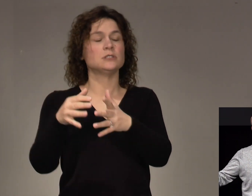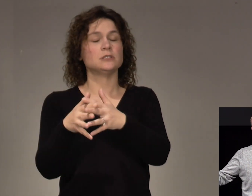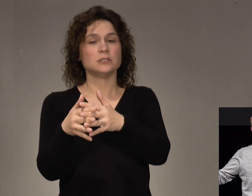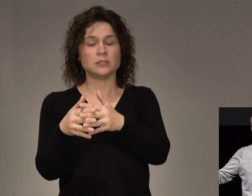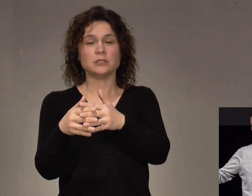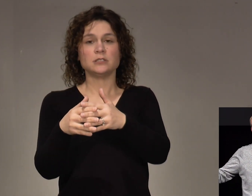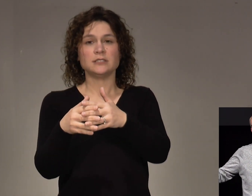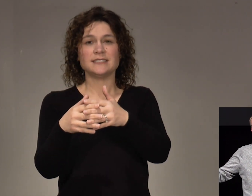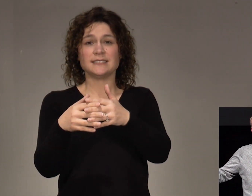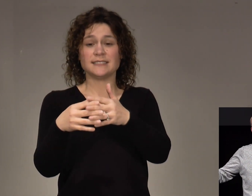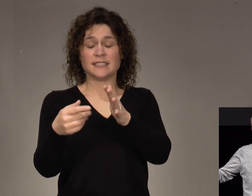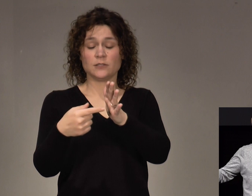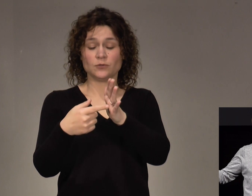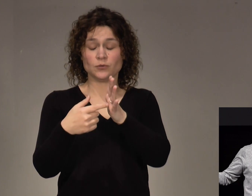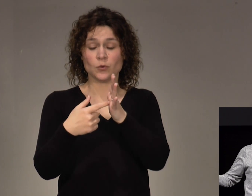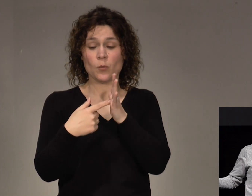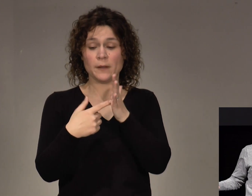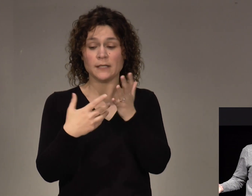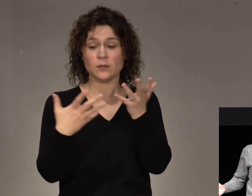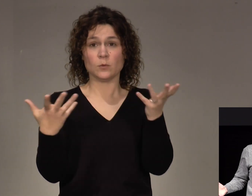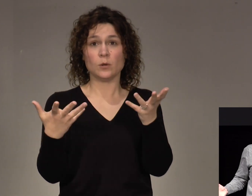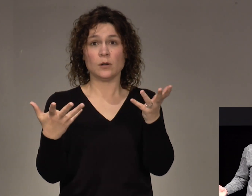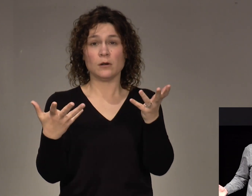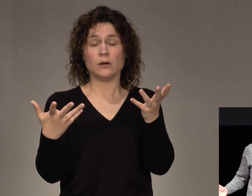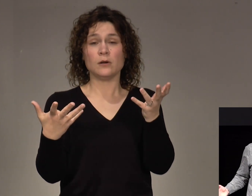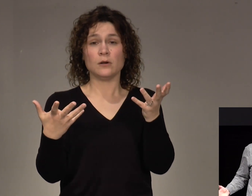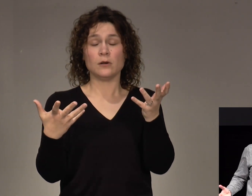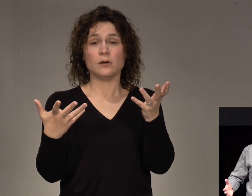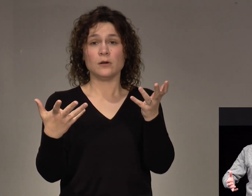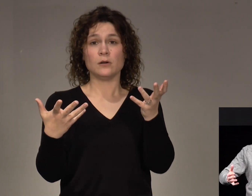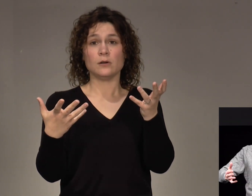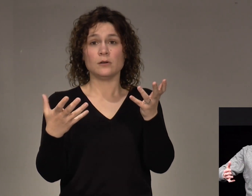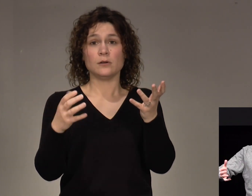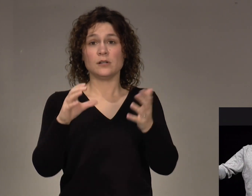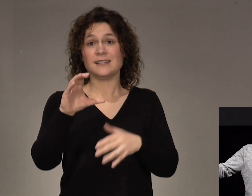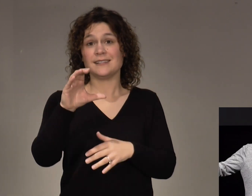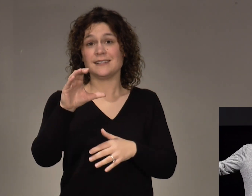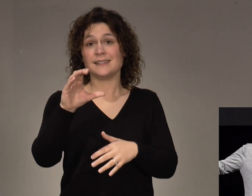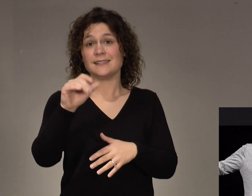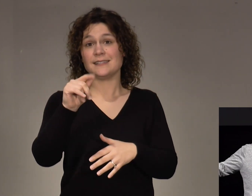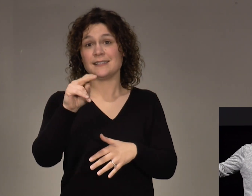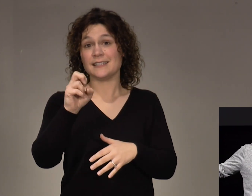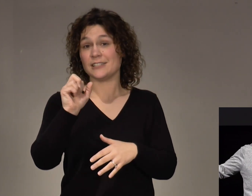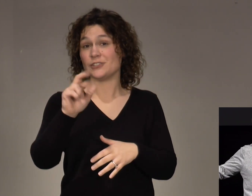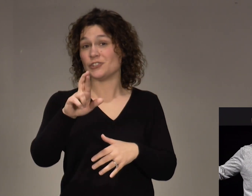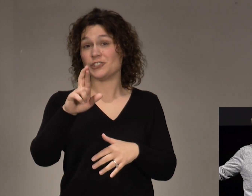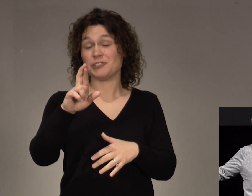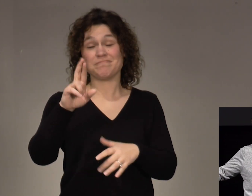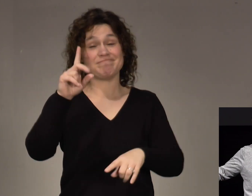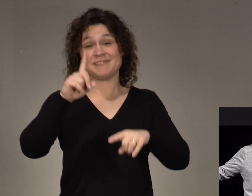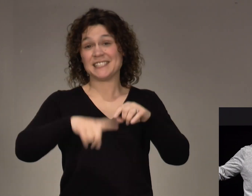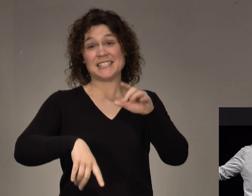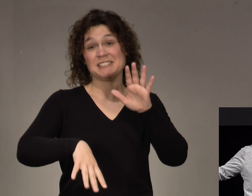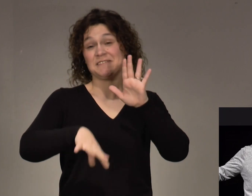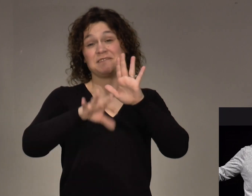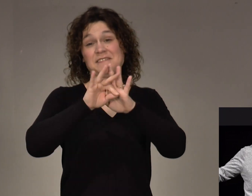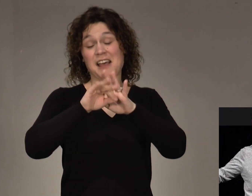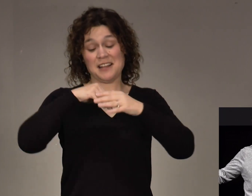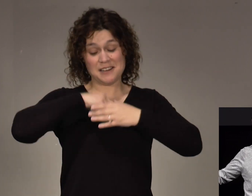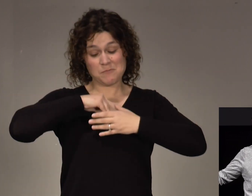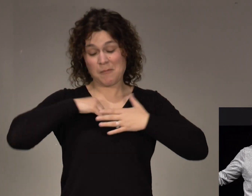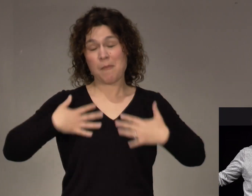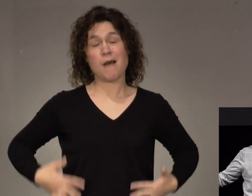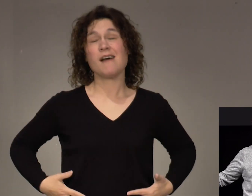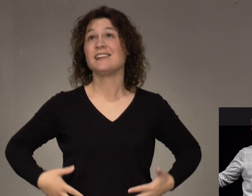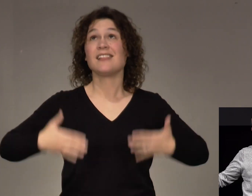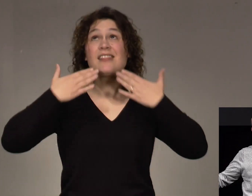indicated that cancer is medically undetectable in my body. Thanks be to God!